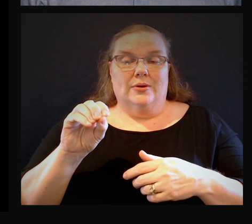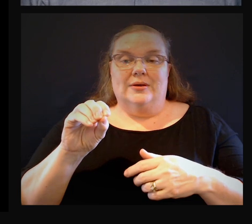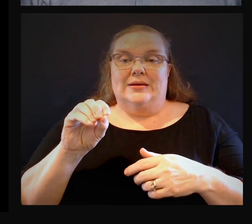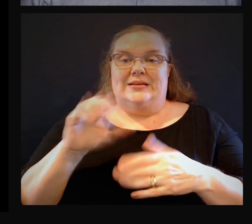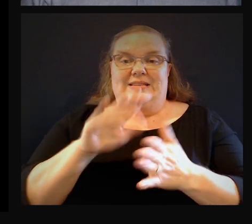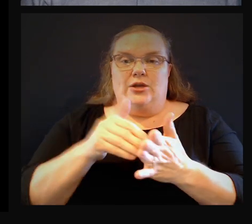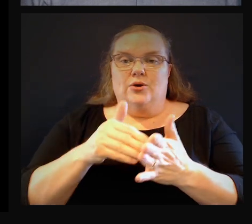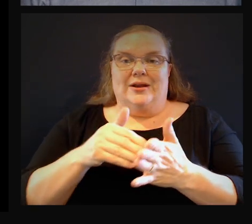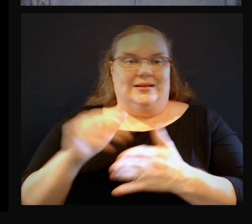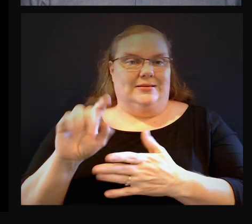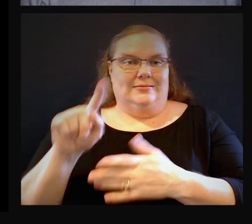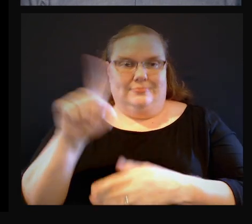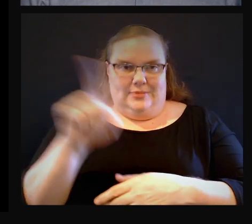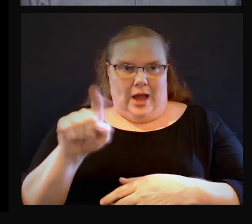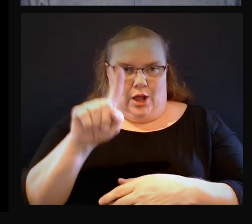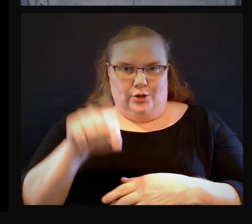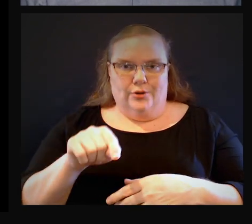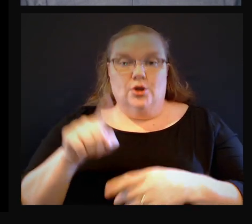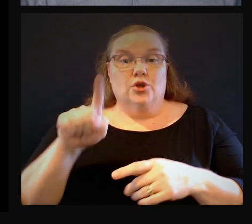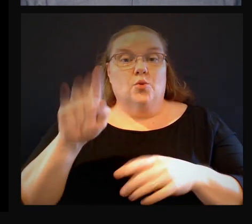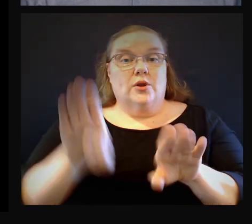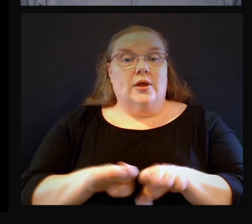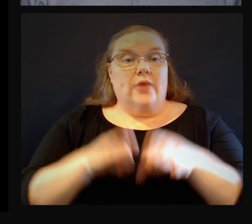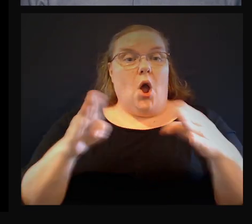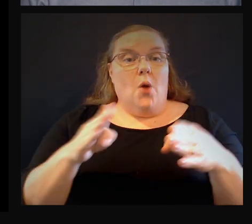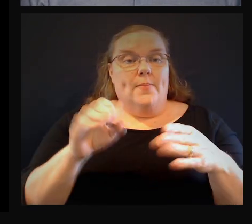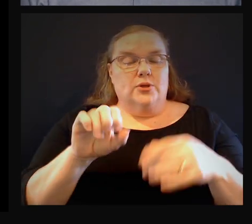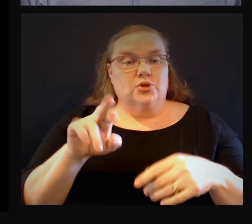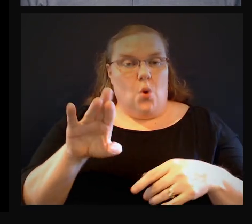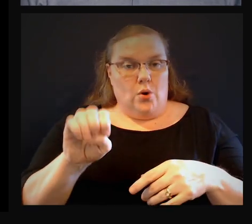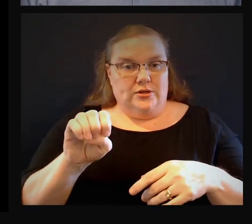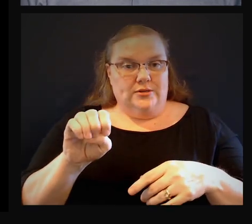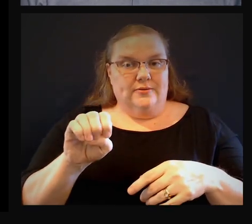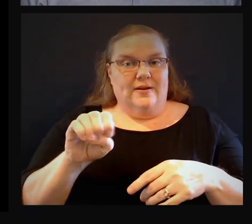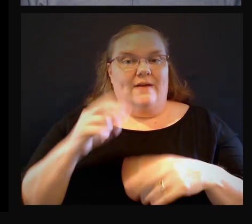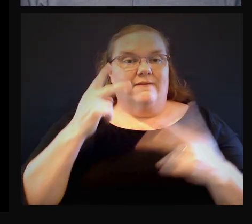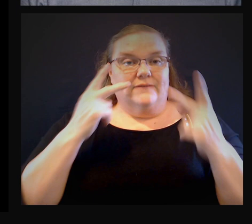You will also need our free, open source Visual Studio tools for Unreal